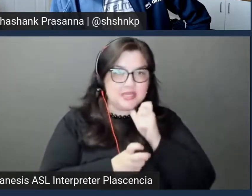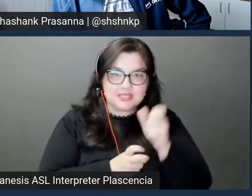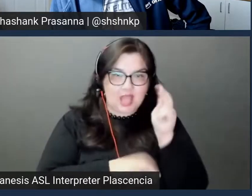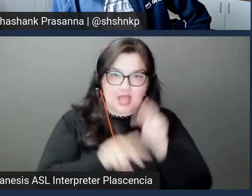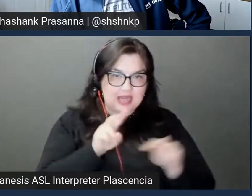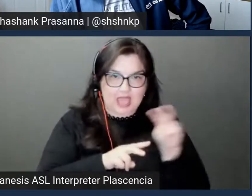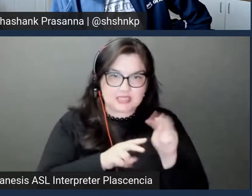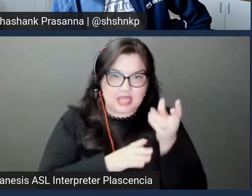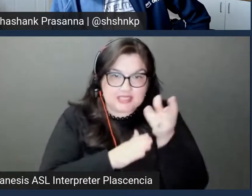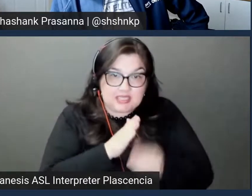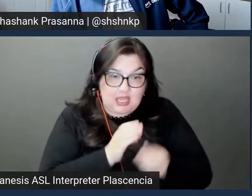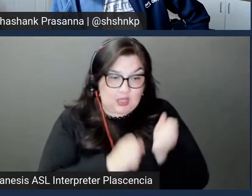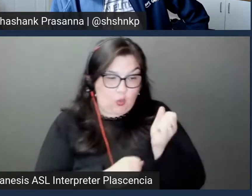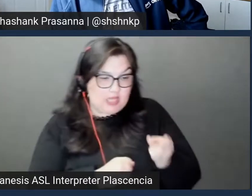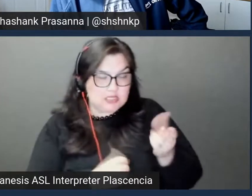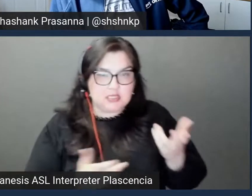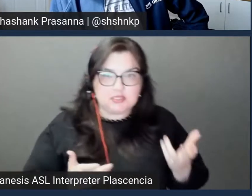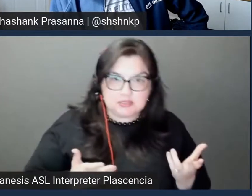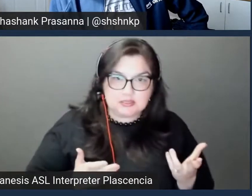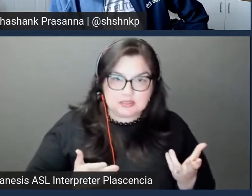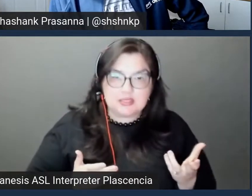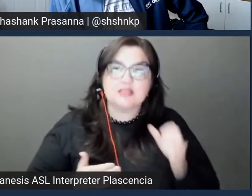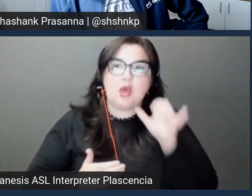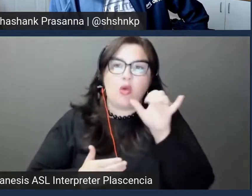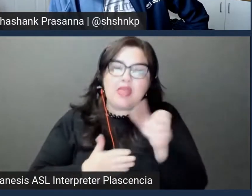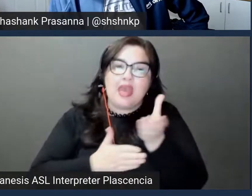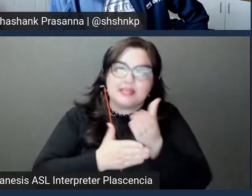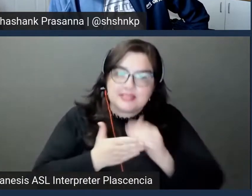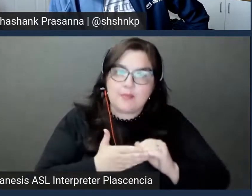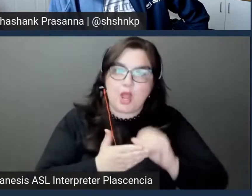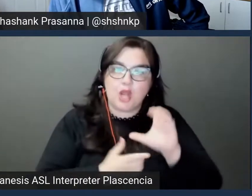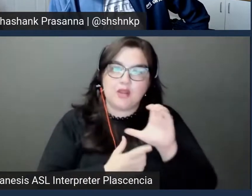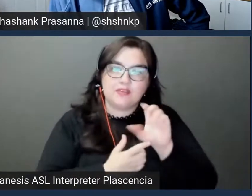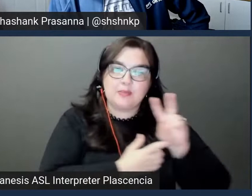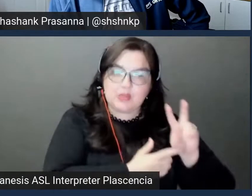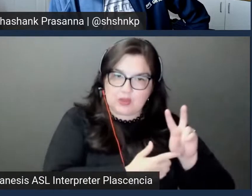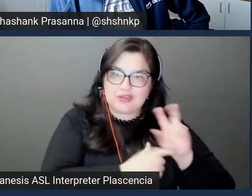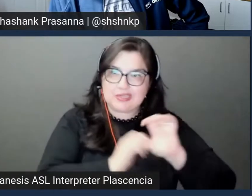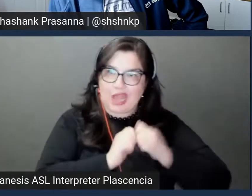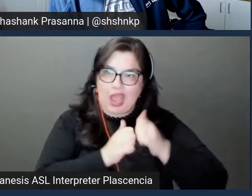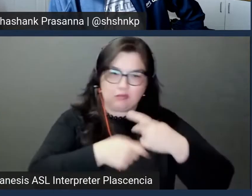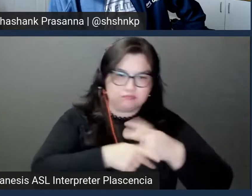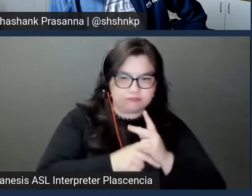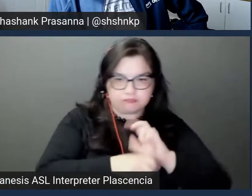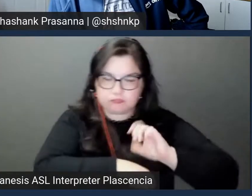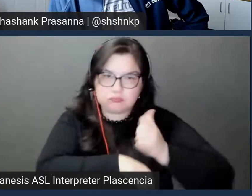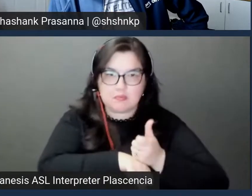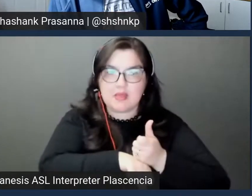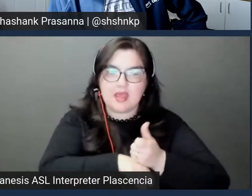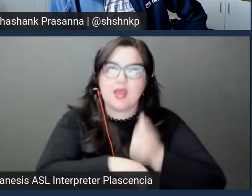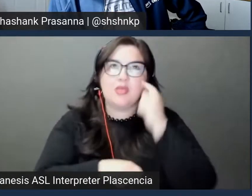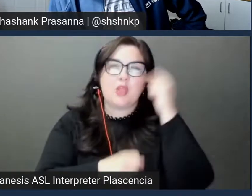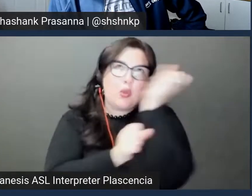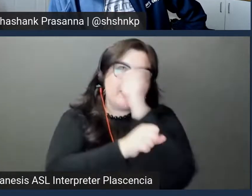So that's where the field of computer vision was born. So if you think about it. Computer vision is the process